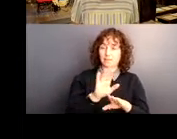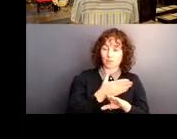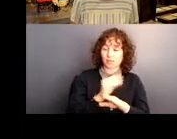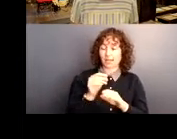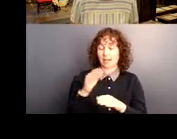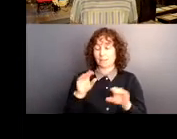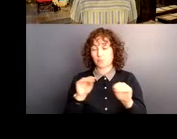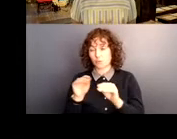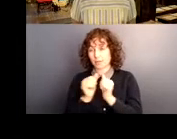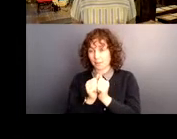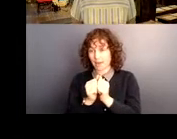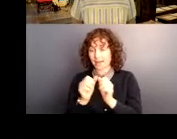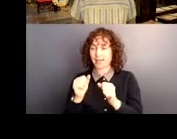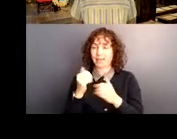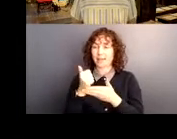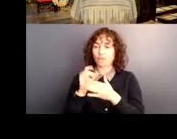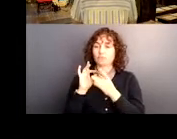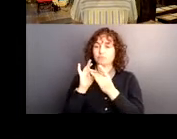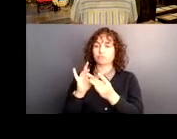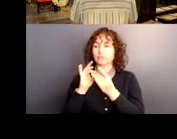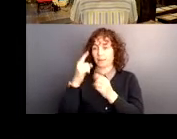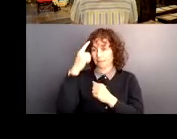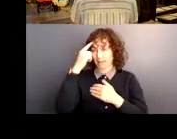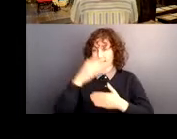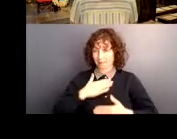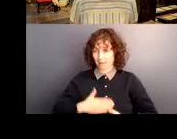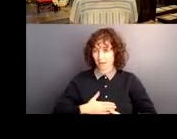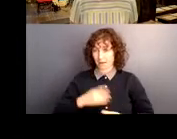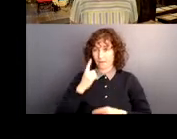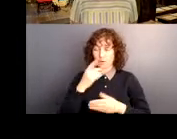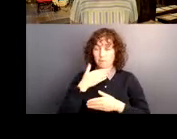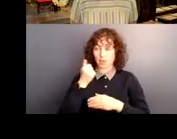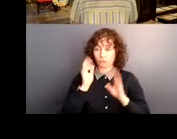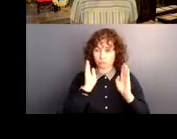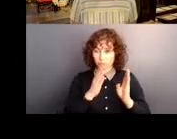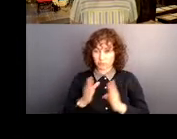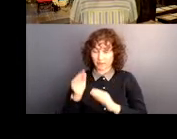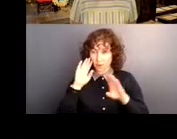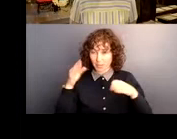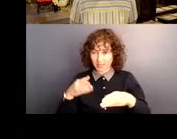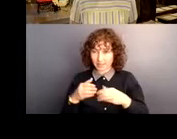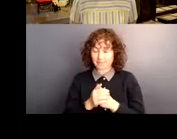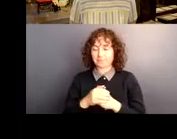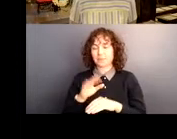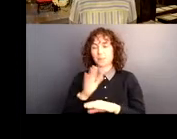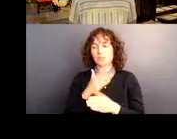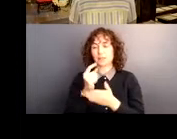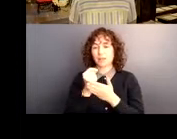and integrate the mind and body for better organization and focus. Music therapist, Dena Register